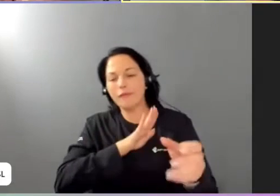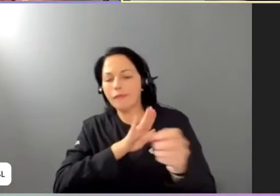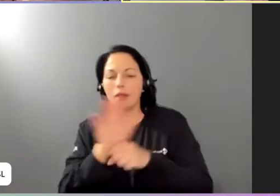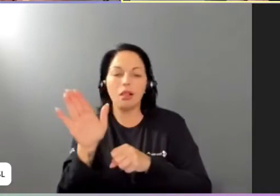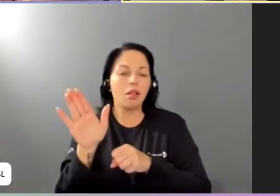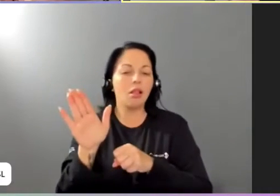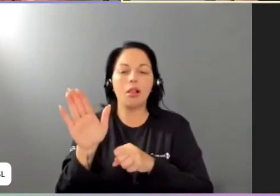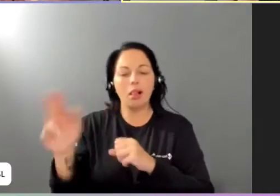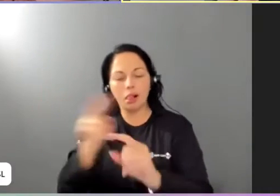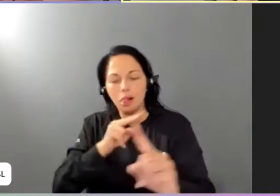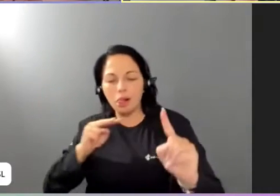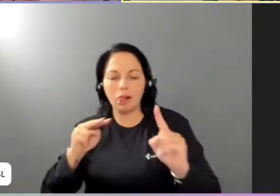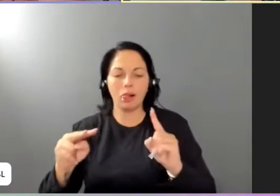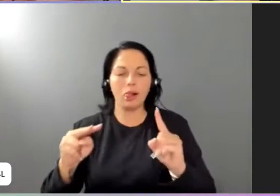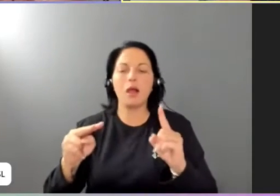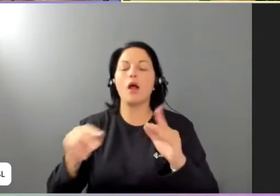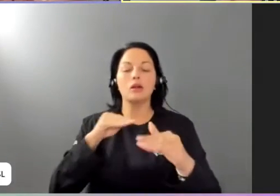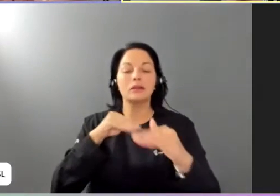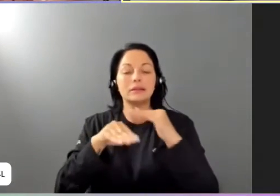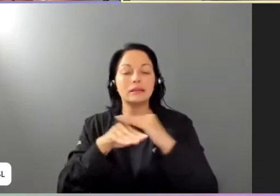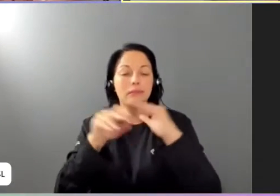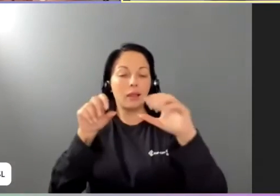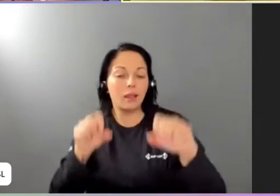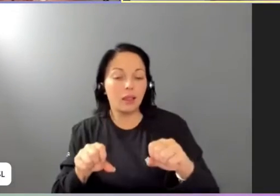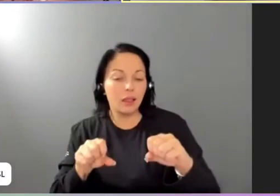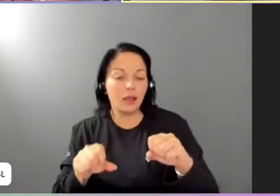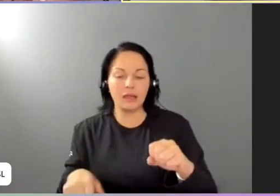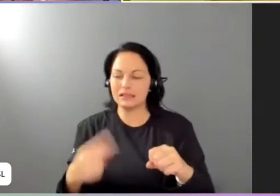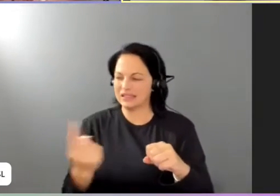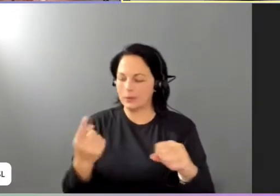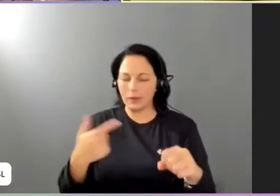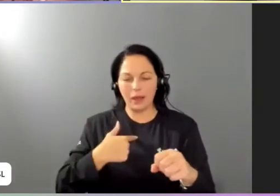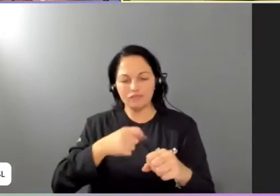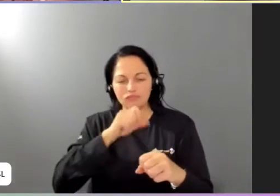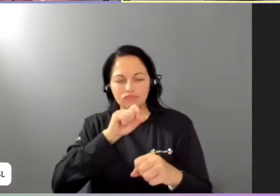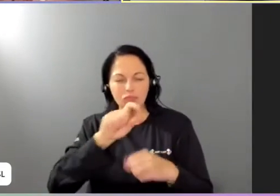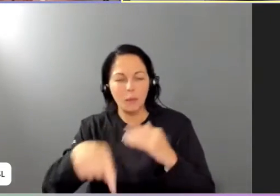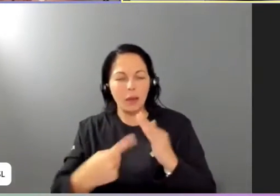really use frameworks to help grow and propel their programs forward. It's a view. That's whole mystic a